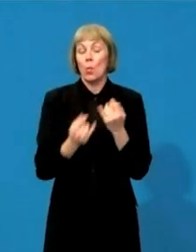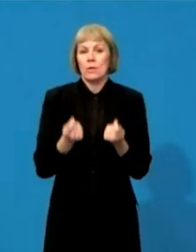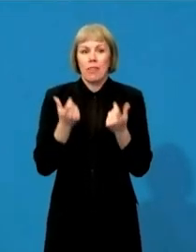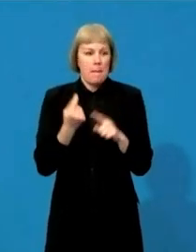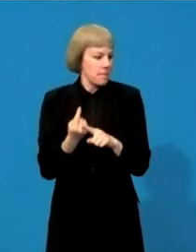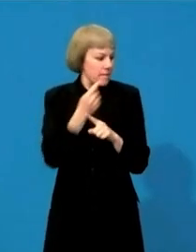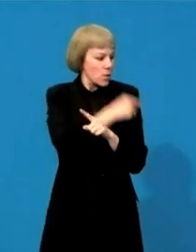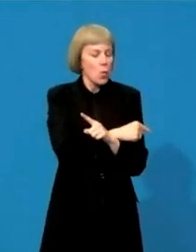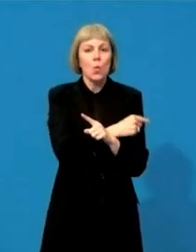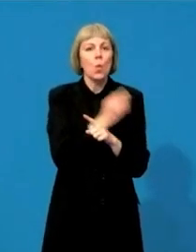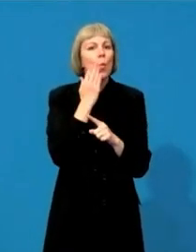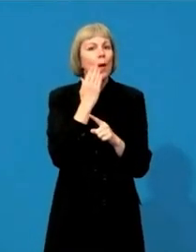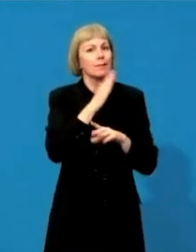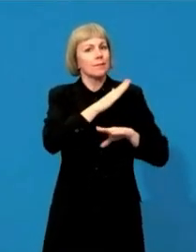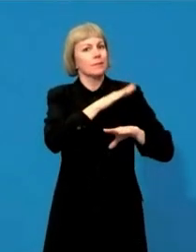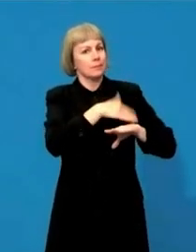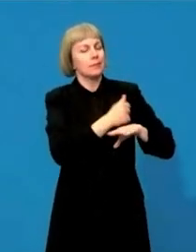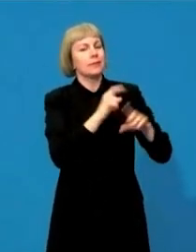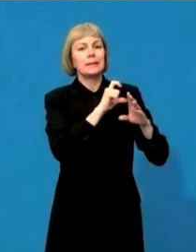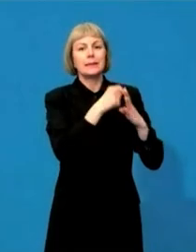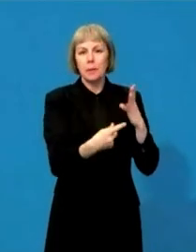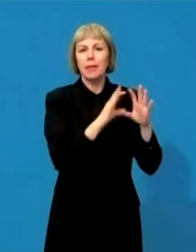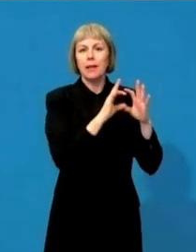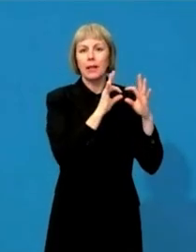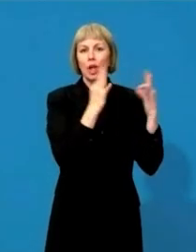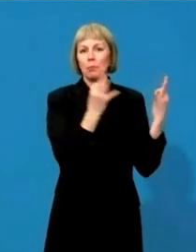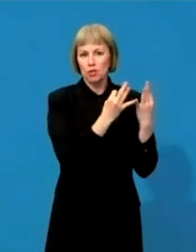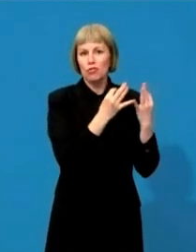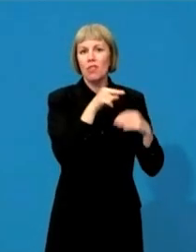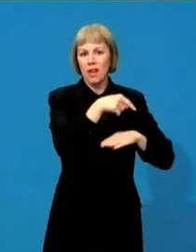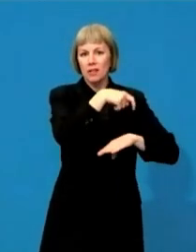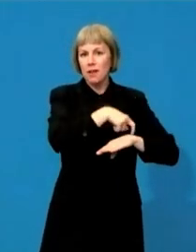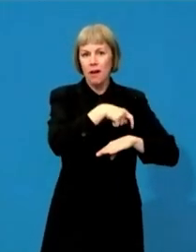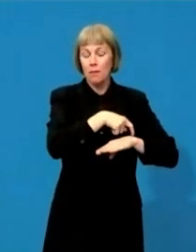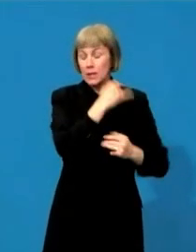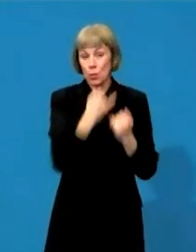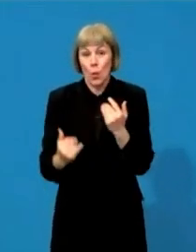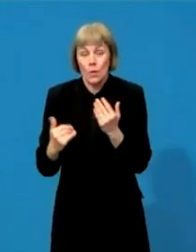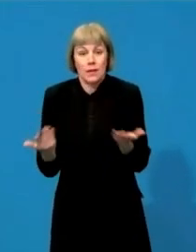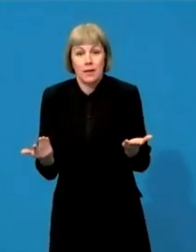And people have to come and have a look to see what I'm talking about.